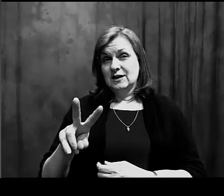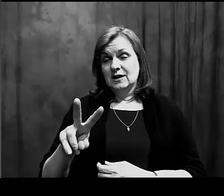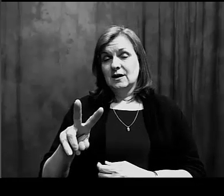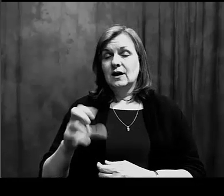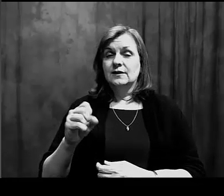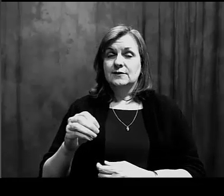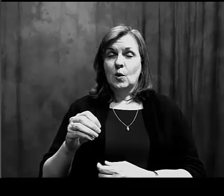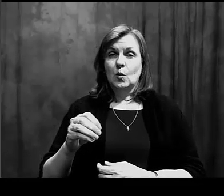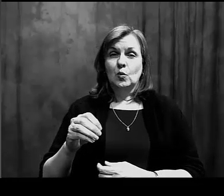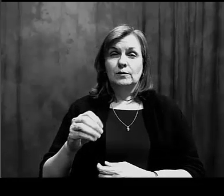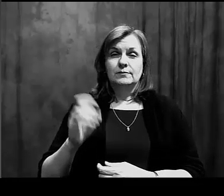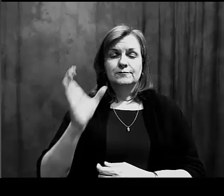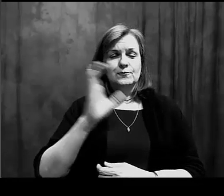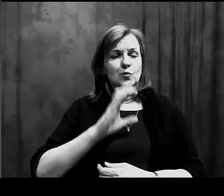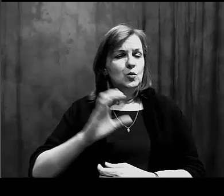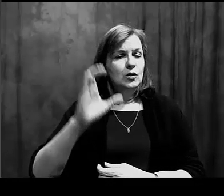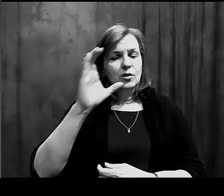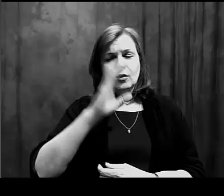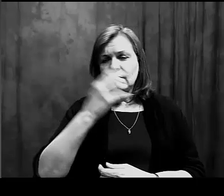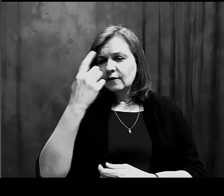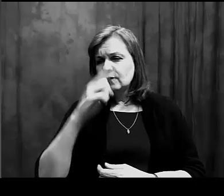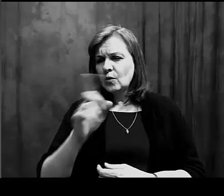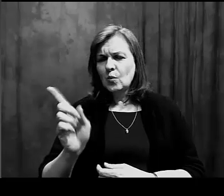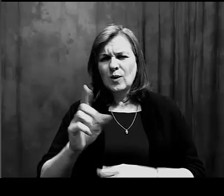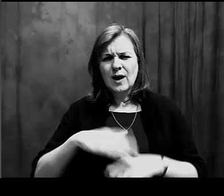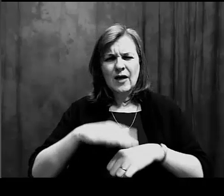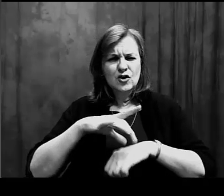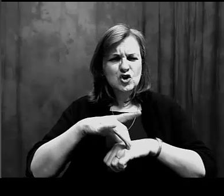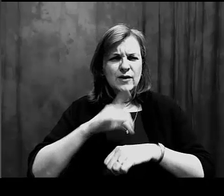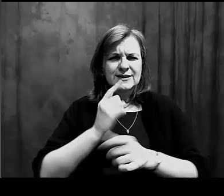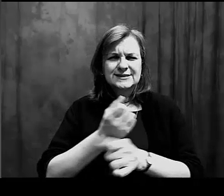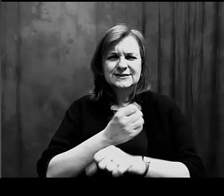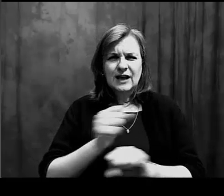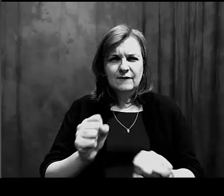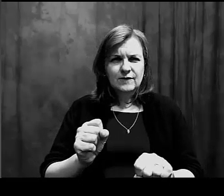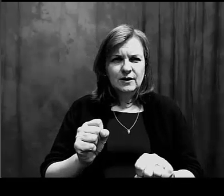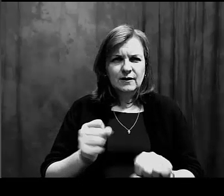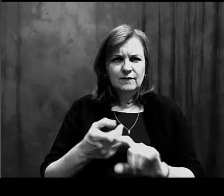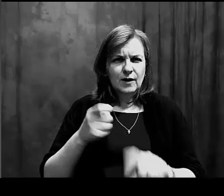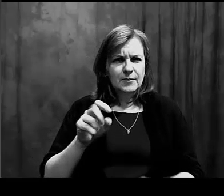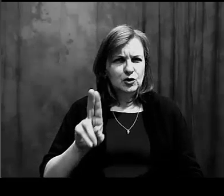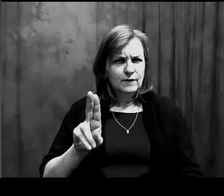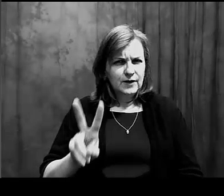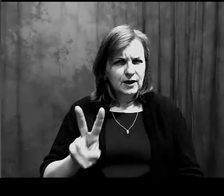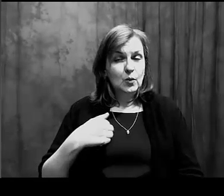so we have to look for is a place that's safe